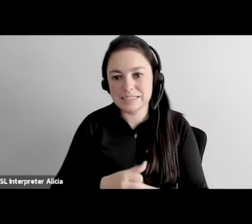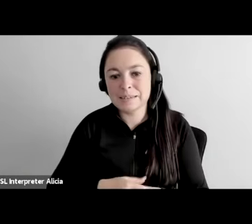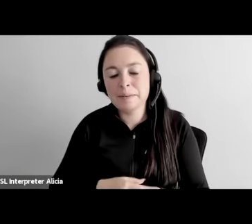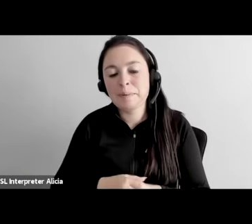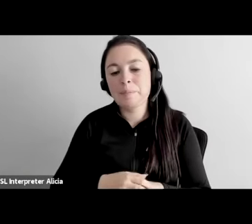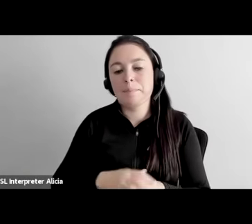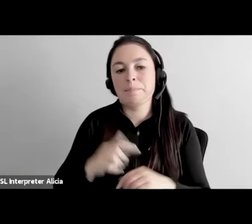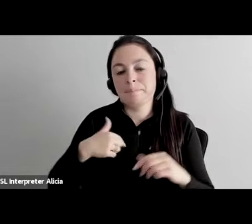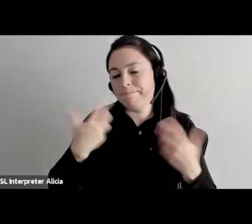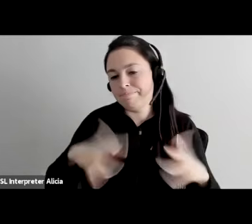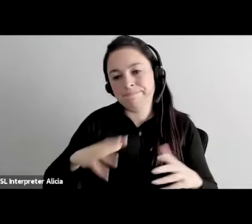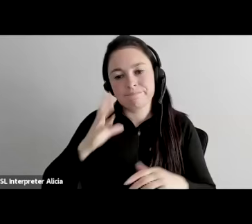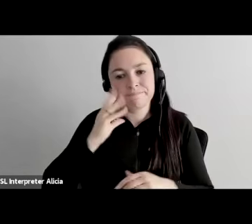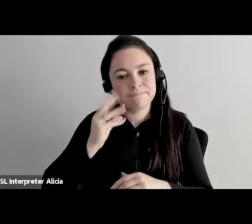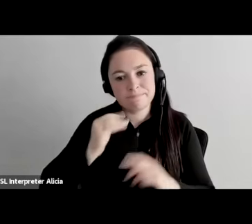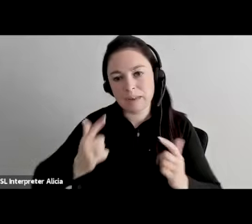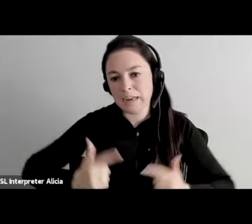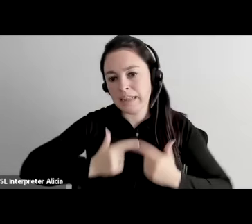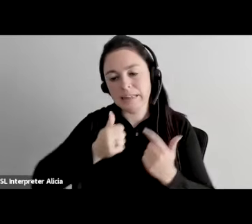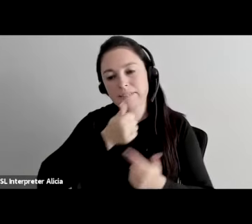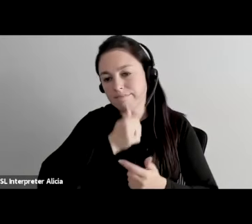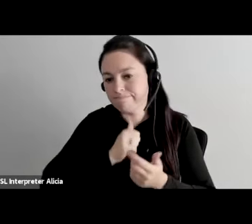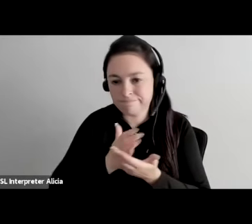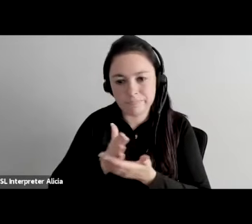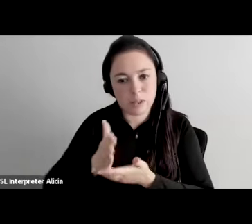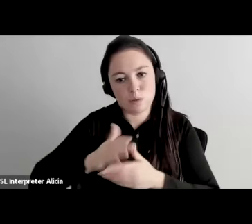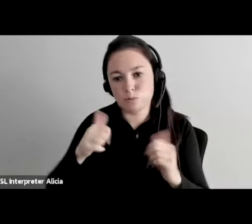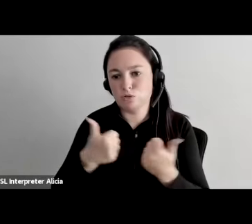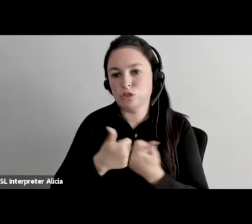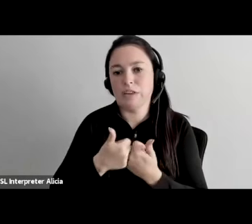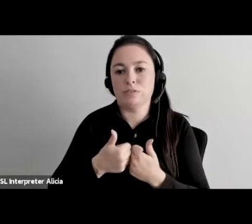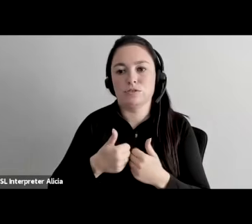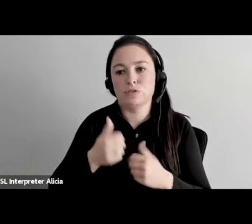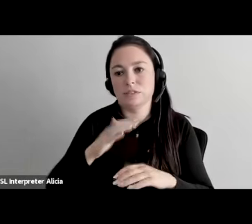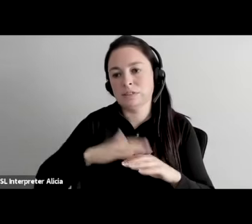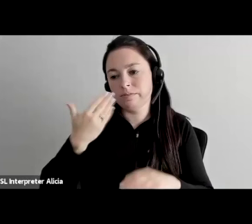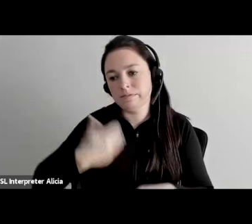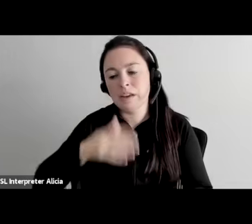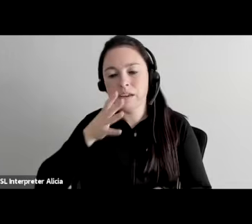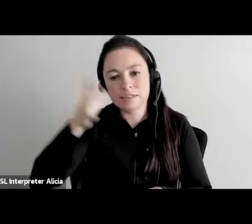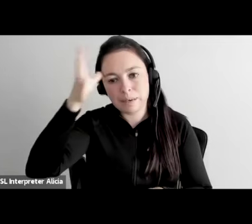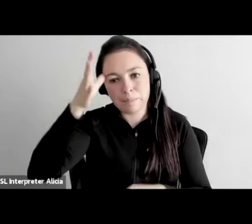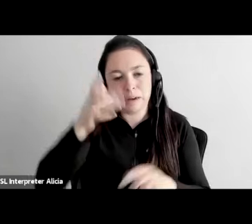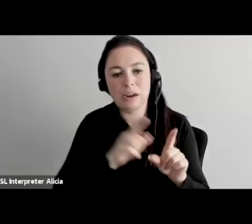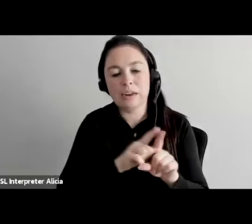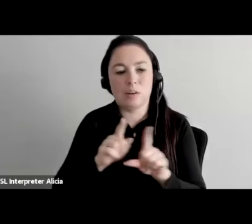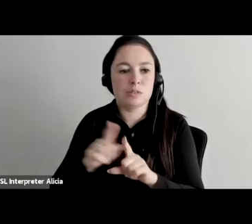challenges firsthand as I am someone with both apparent and invisible disabilities.